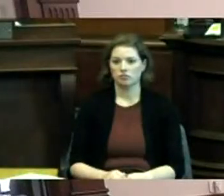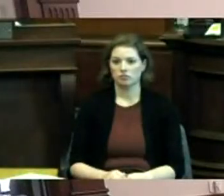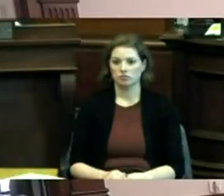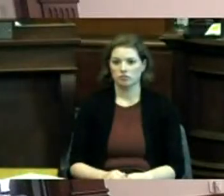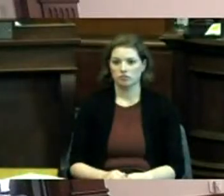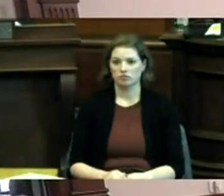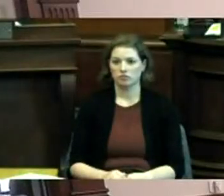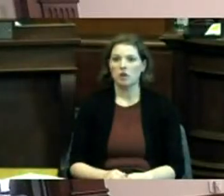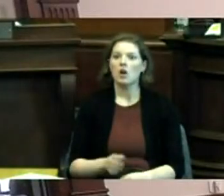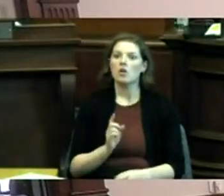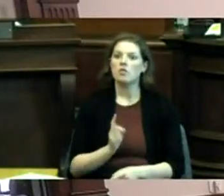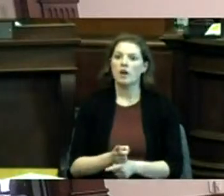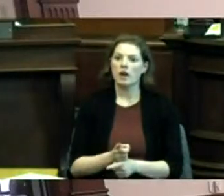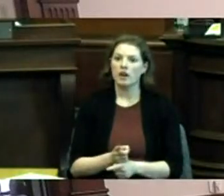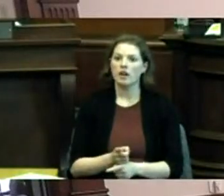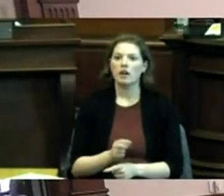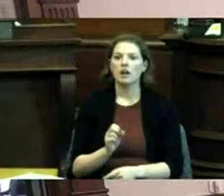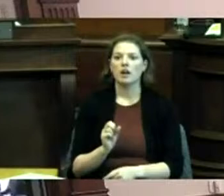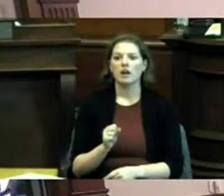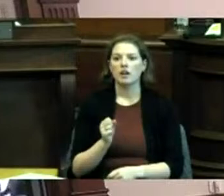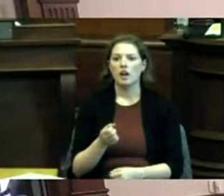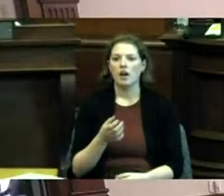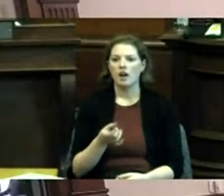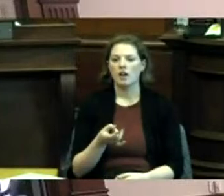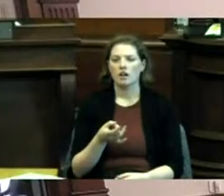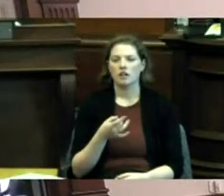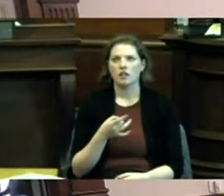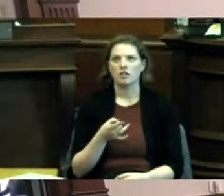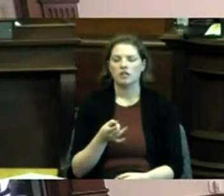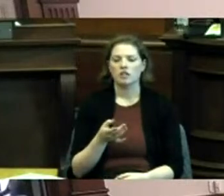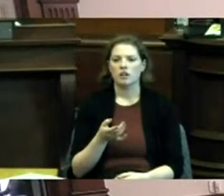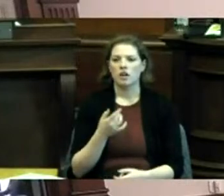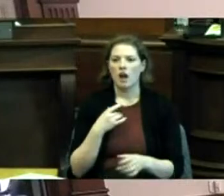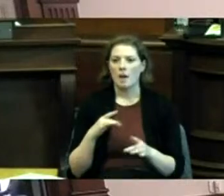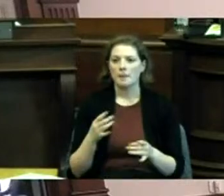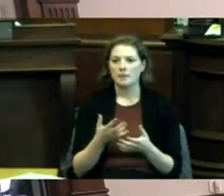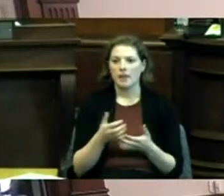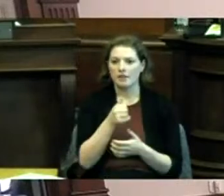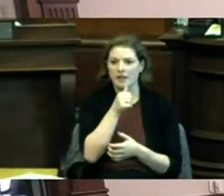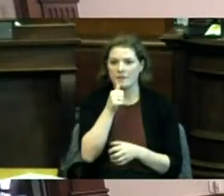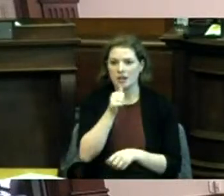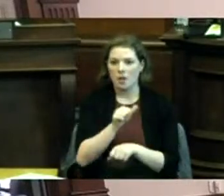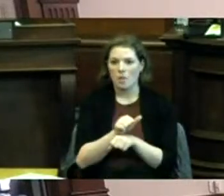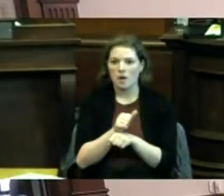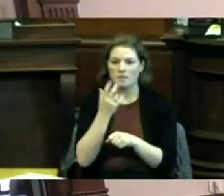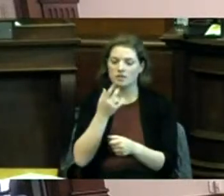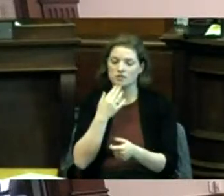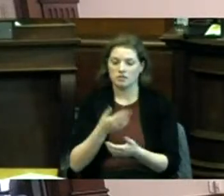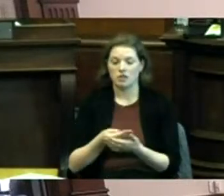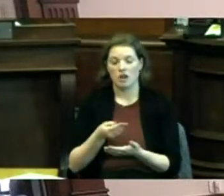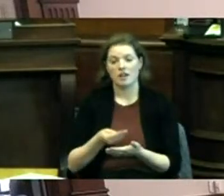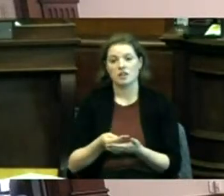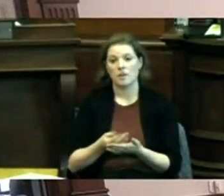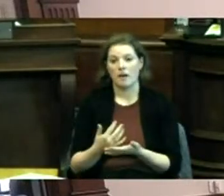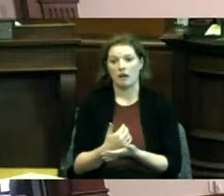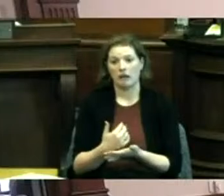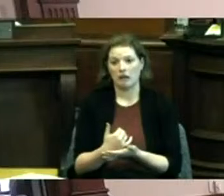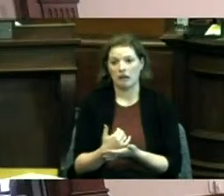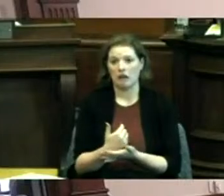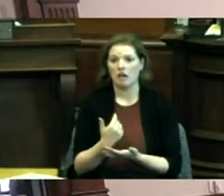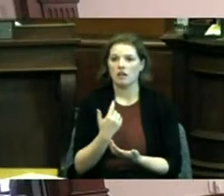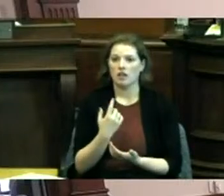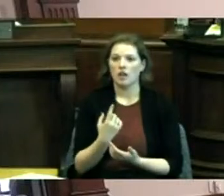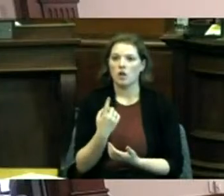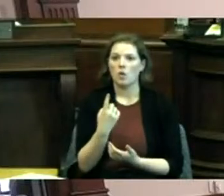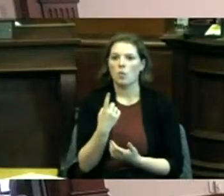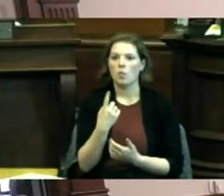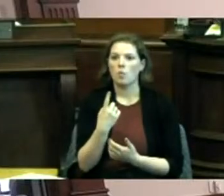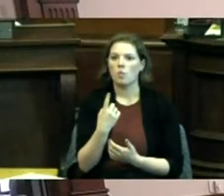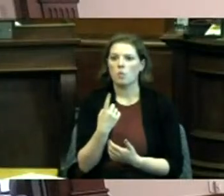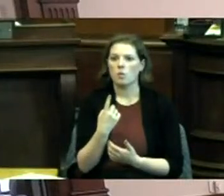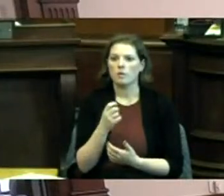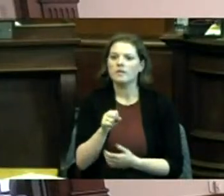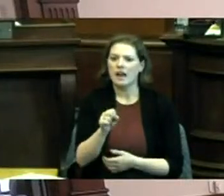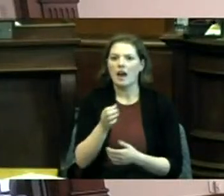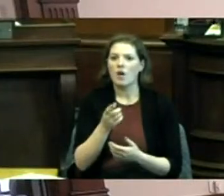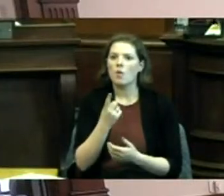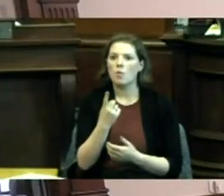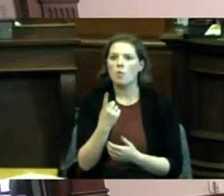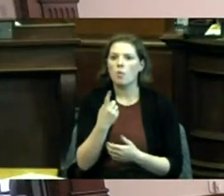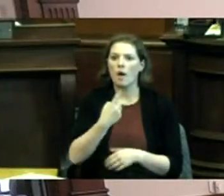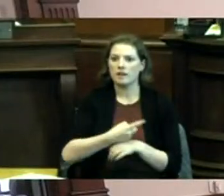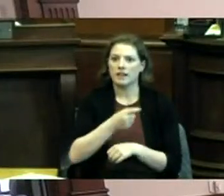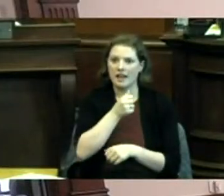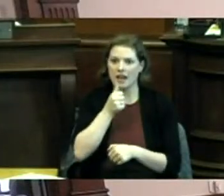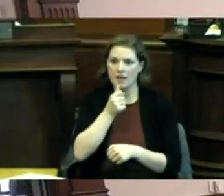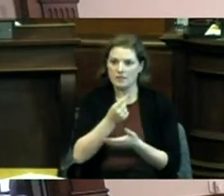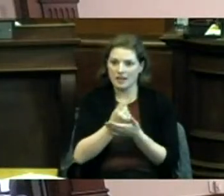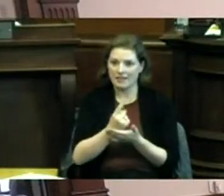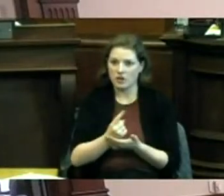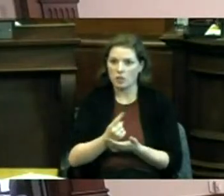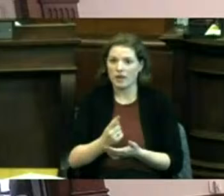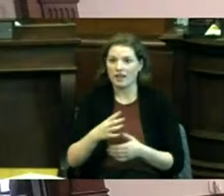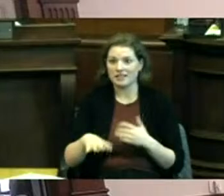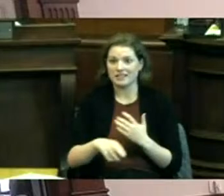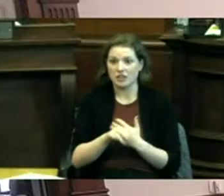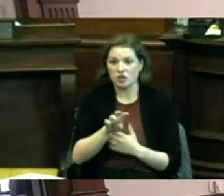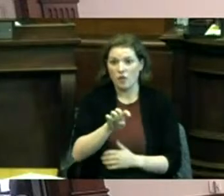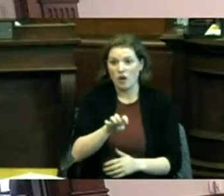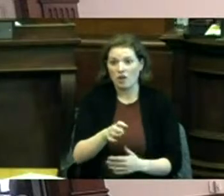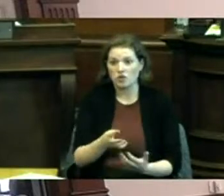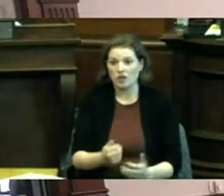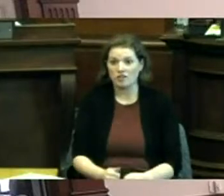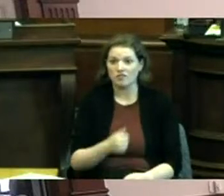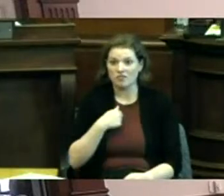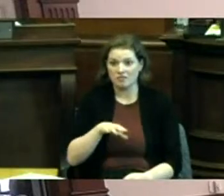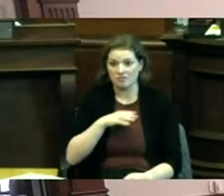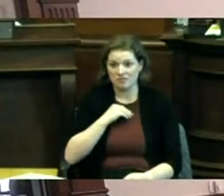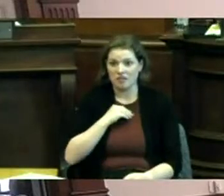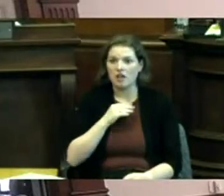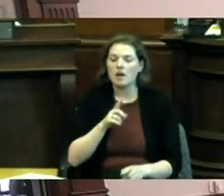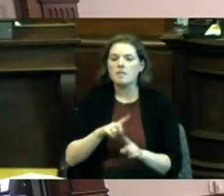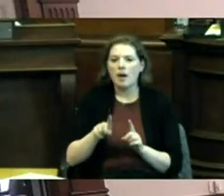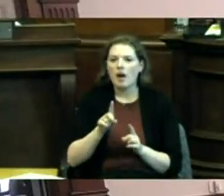People making. Michael Geraci.